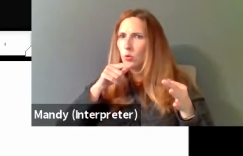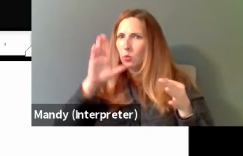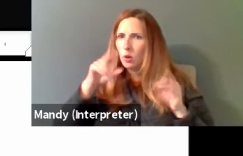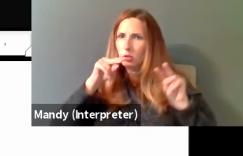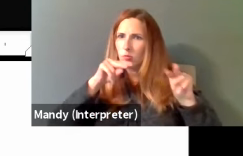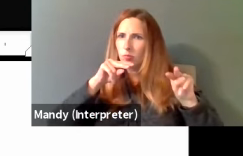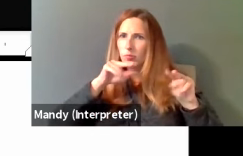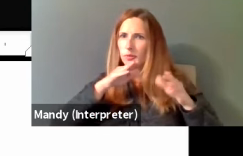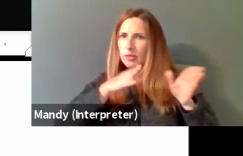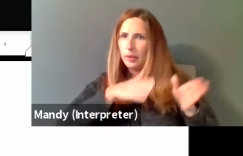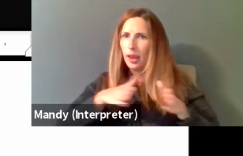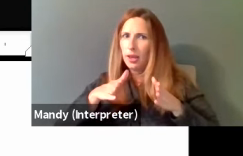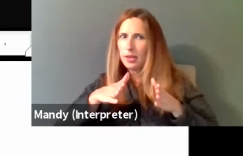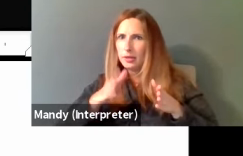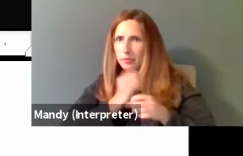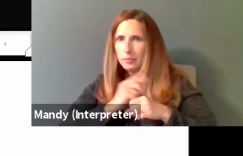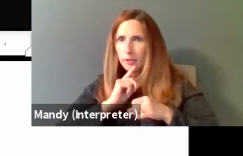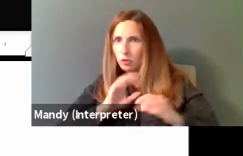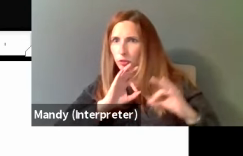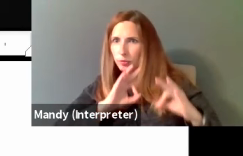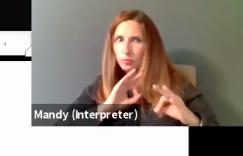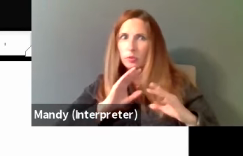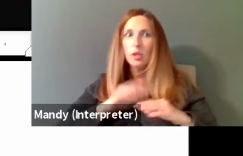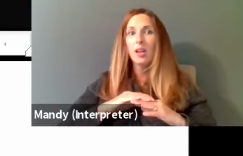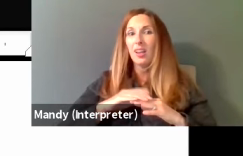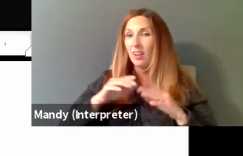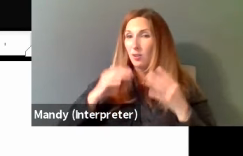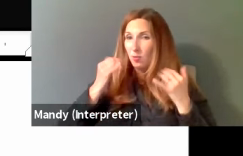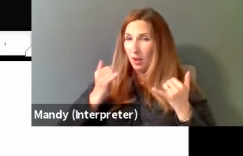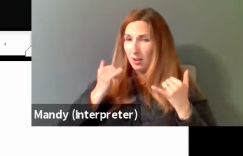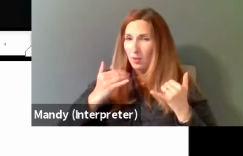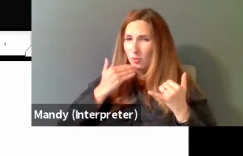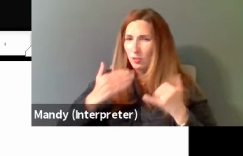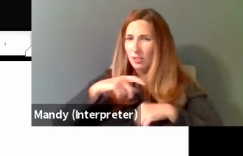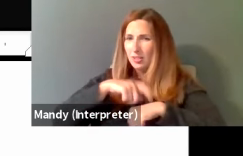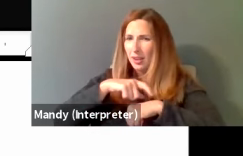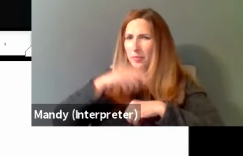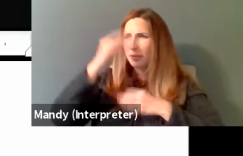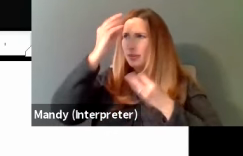I think this is a really important time or moment to think what kind of tracking system